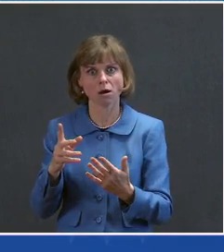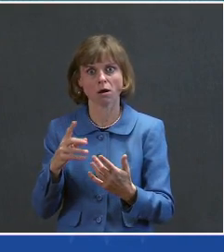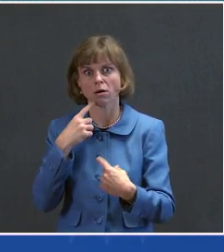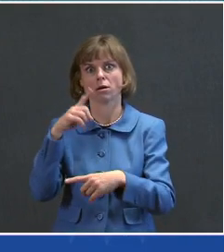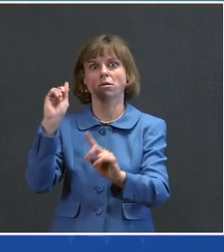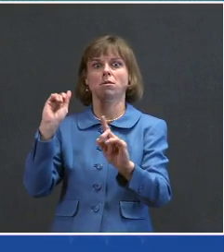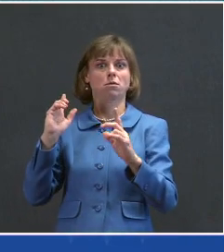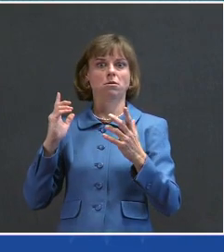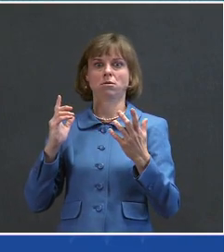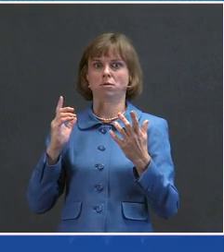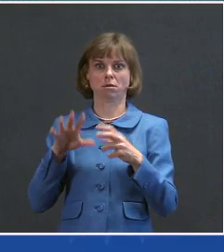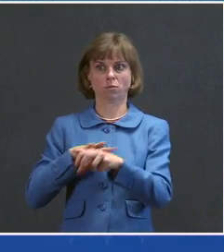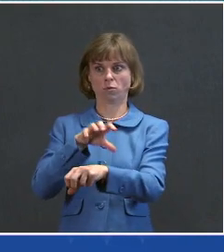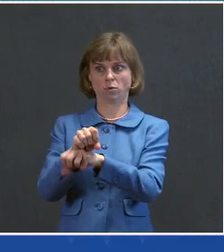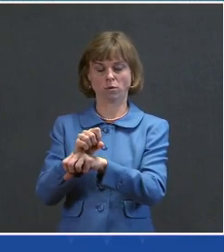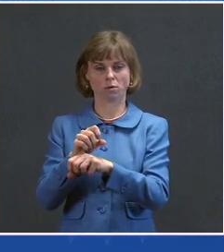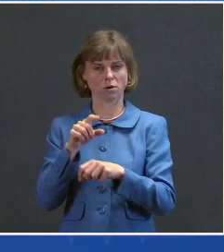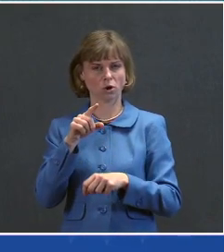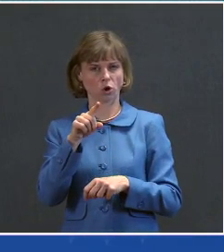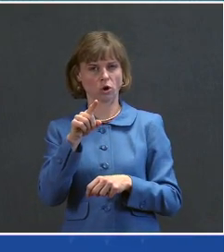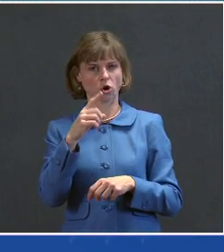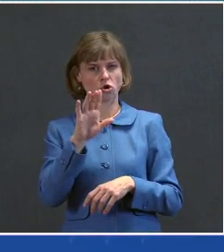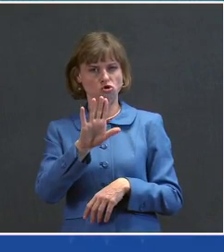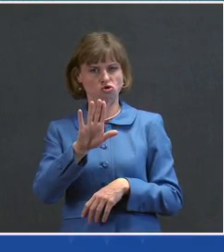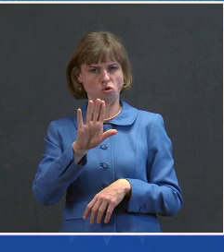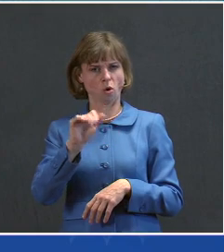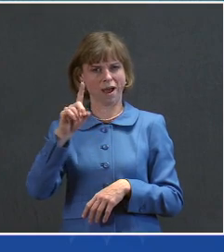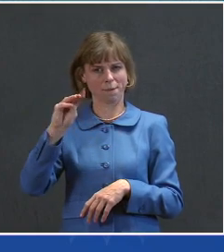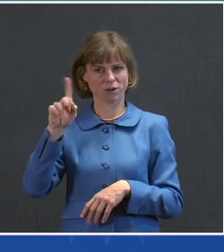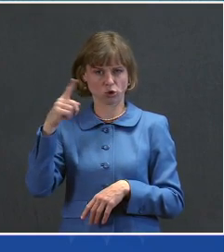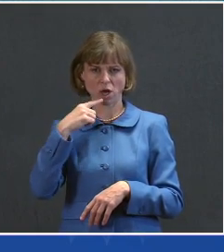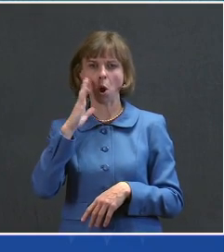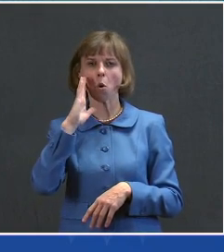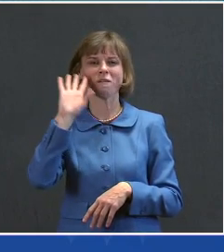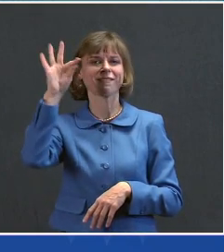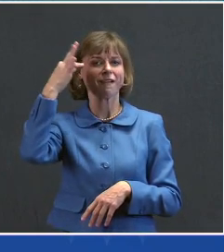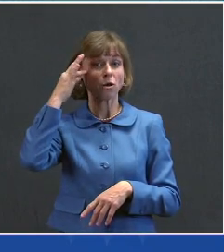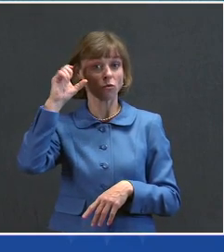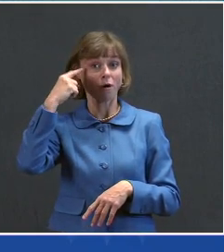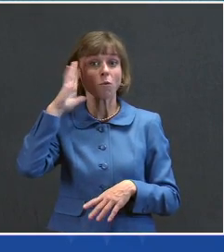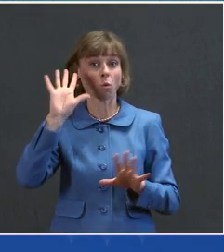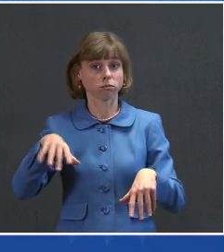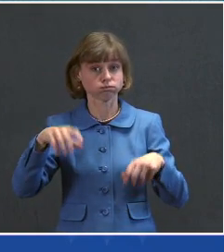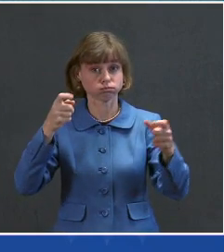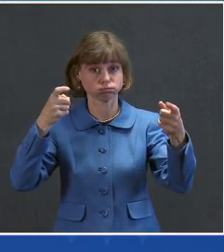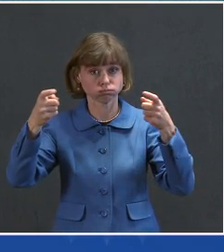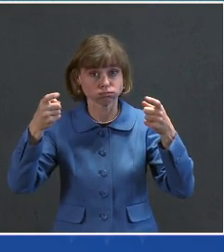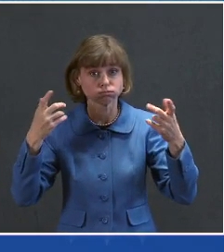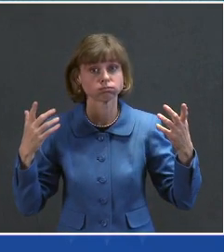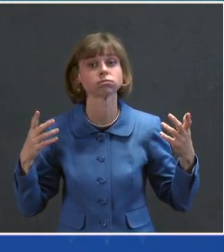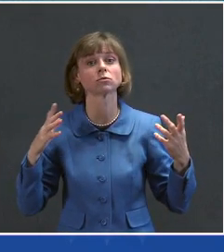And one promise of your administration was, "We're going to federalize this. We're going to be a central clearinghouse for .